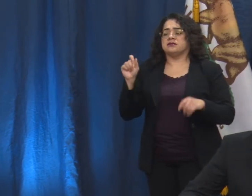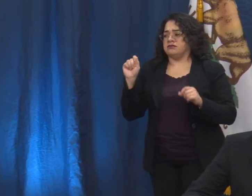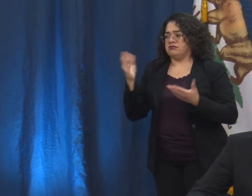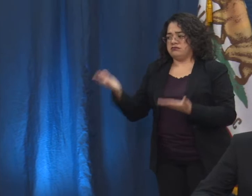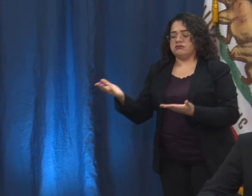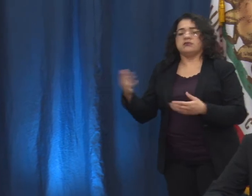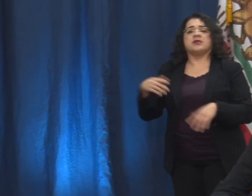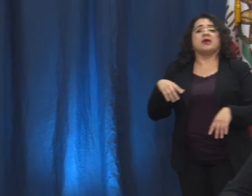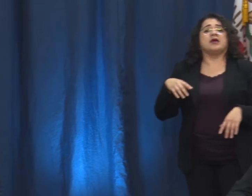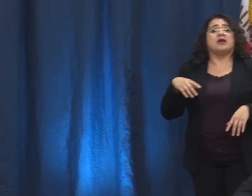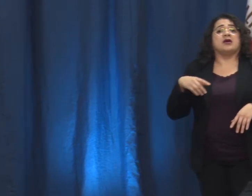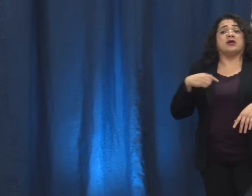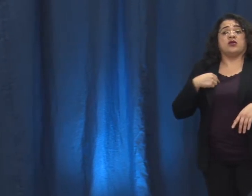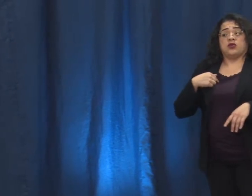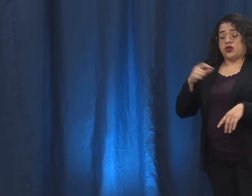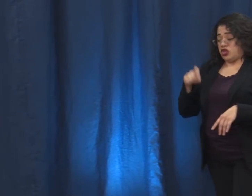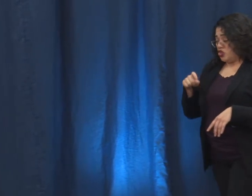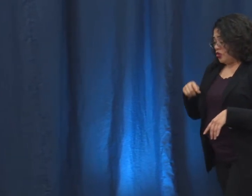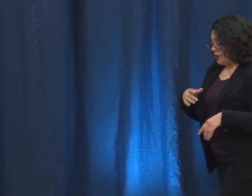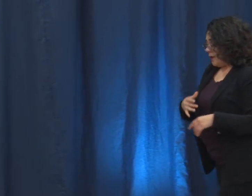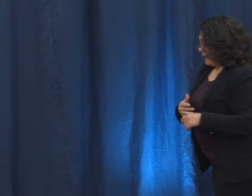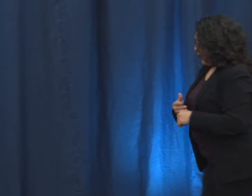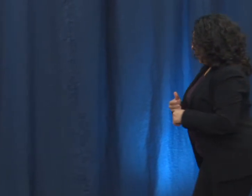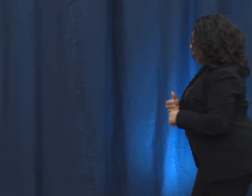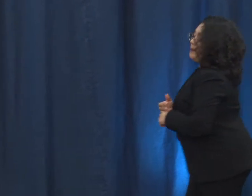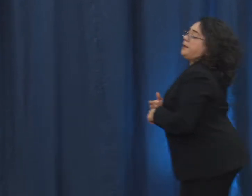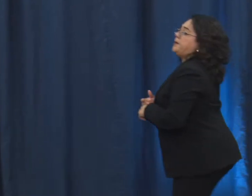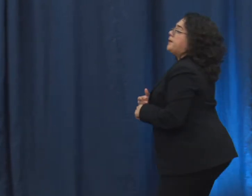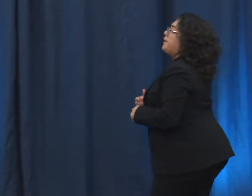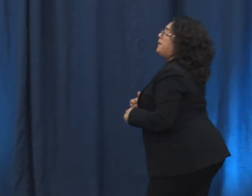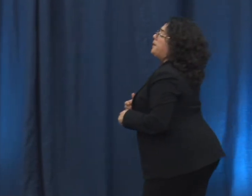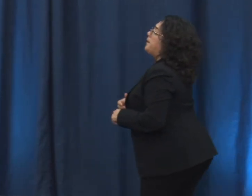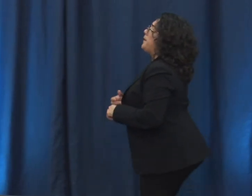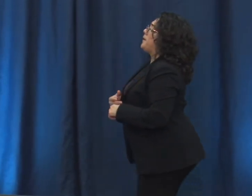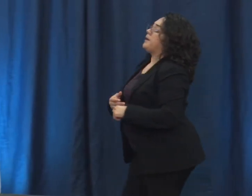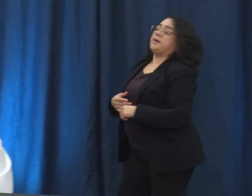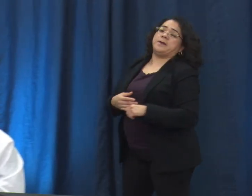days, should we be expecting a spike in numbers of positive cases over the next